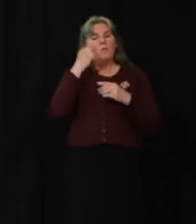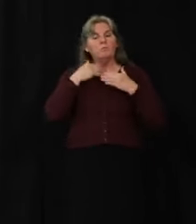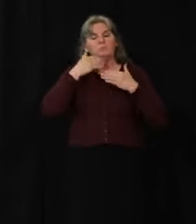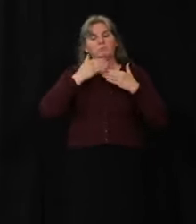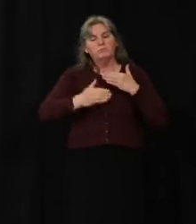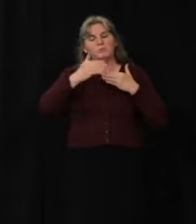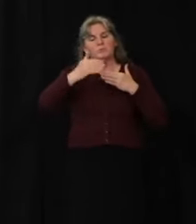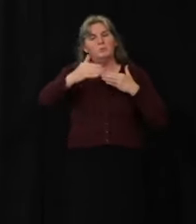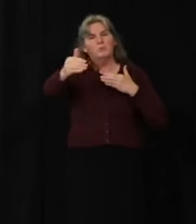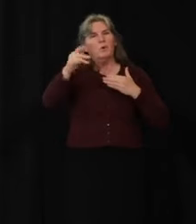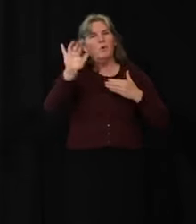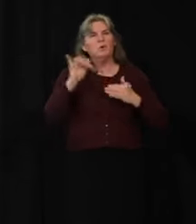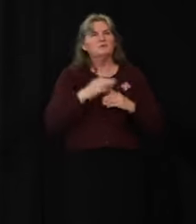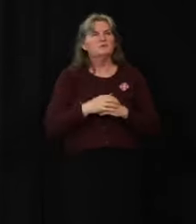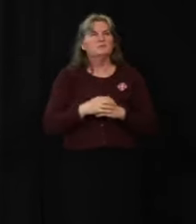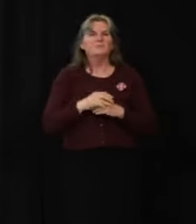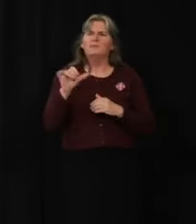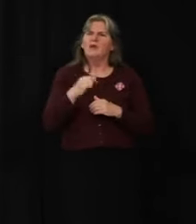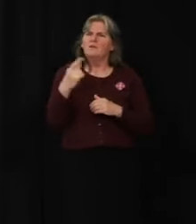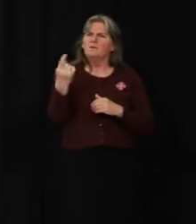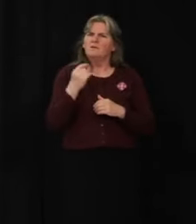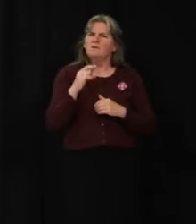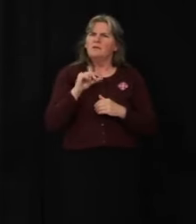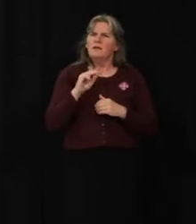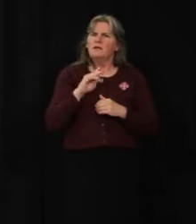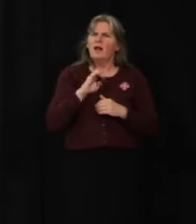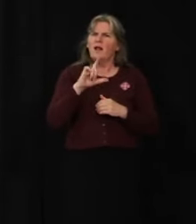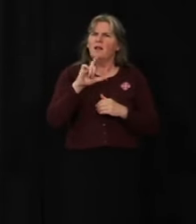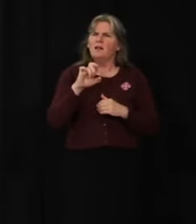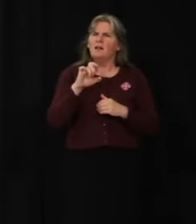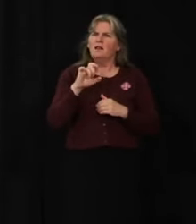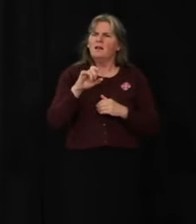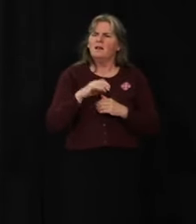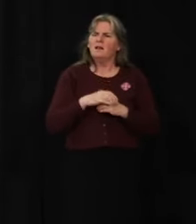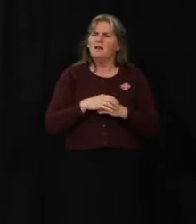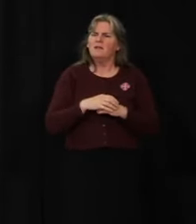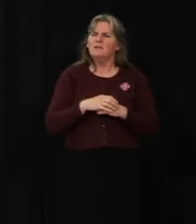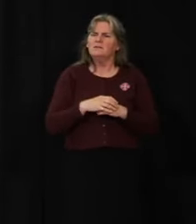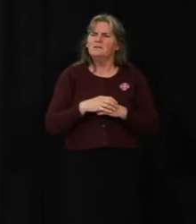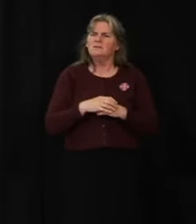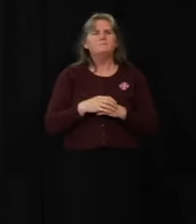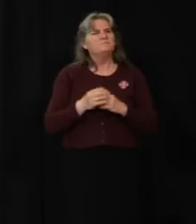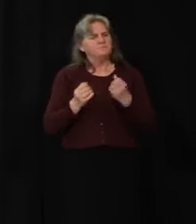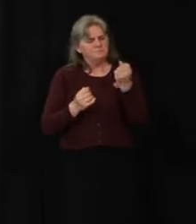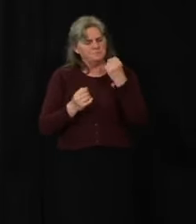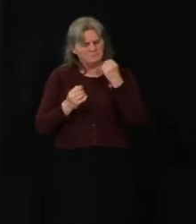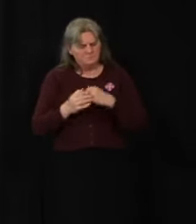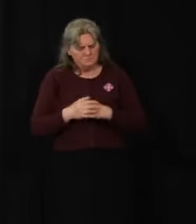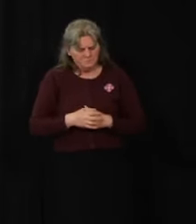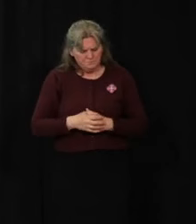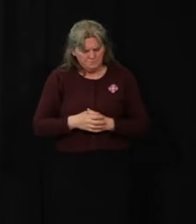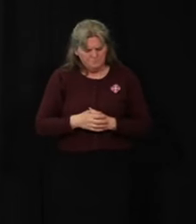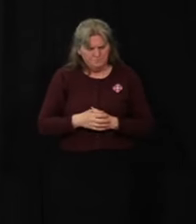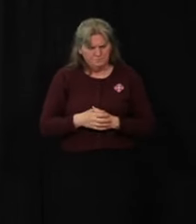Knowing full well we have to have some operational plans in place. Last week you saw the guidelines for the allied health community